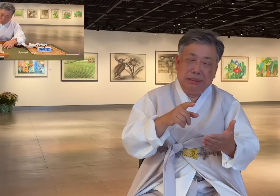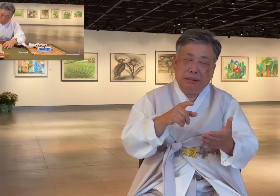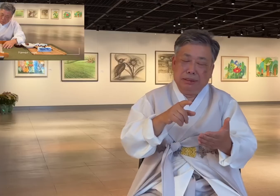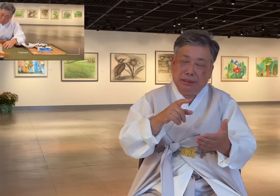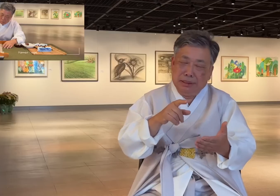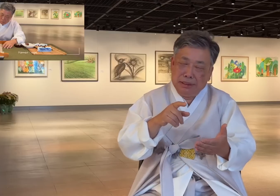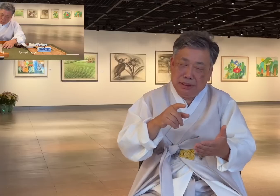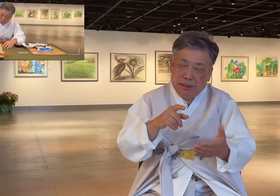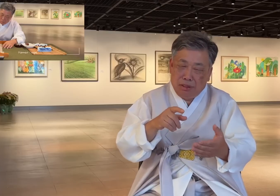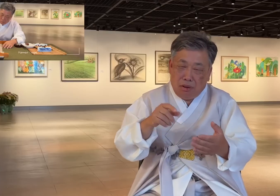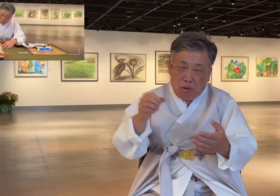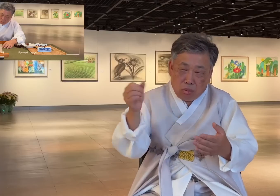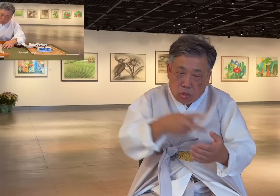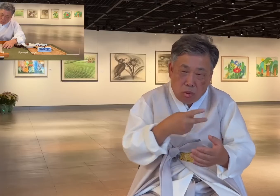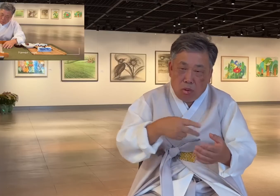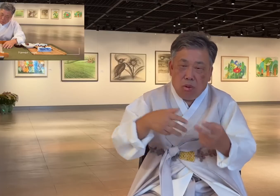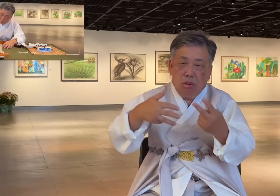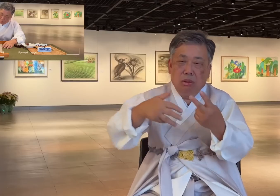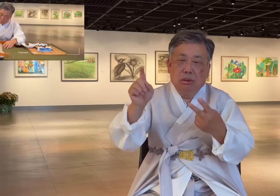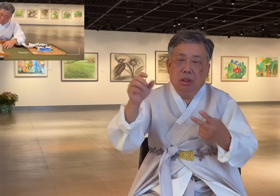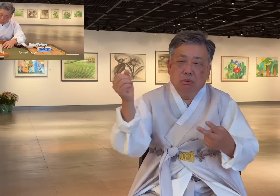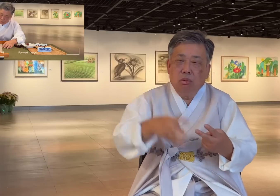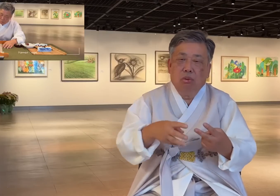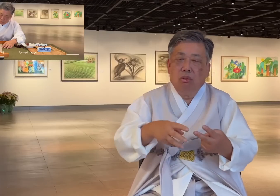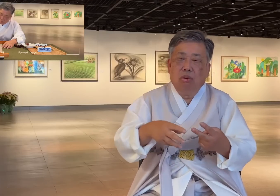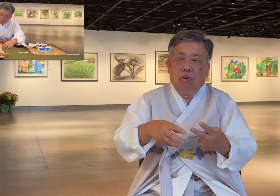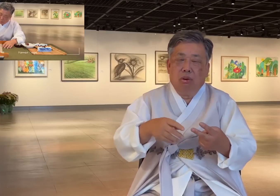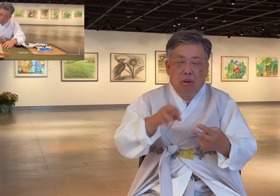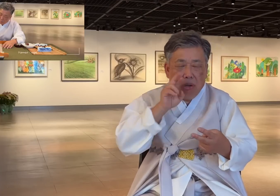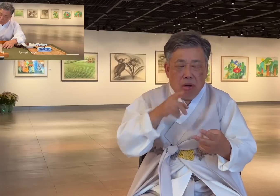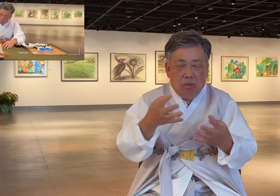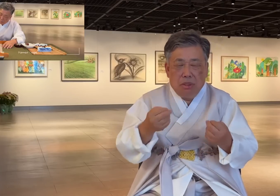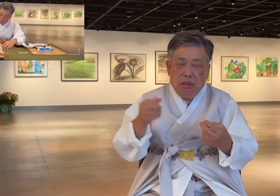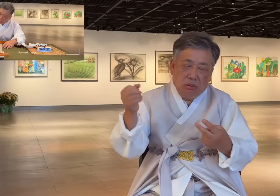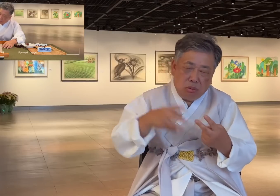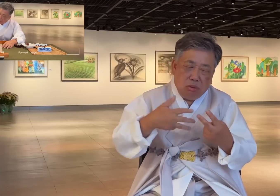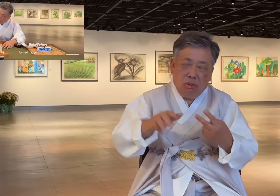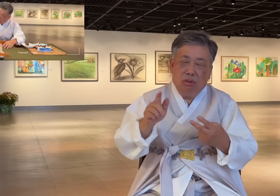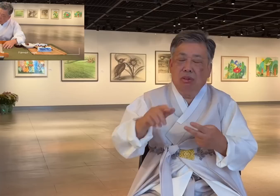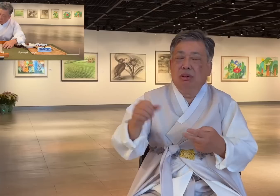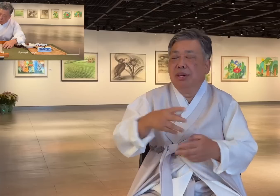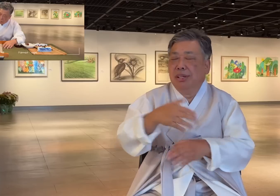he said there were a lot of mistakes and told me to color it again a second time.